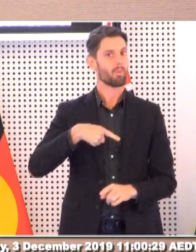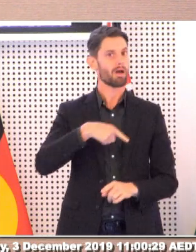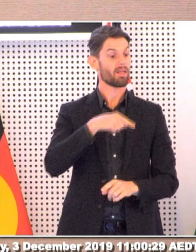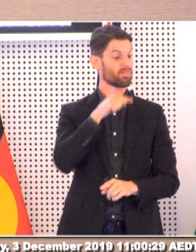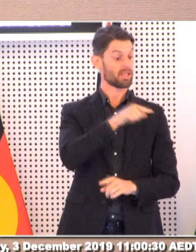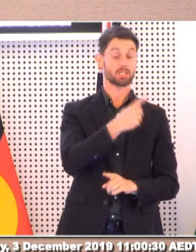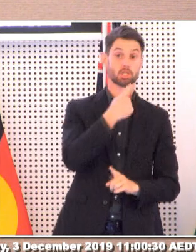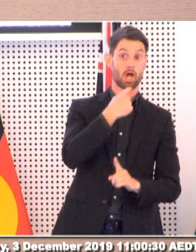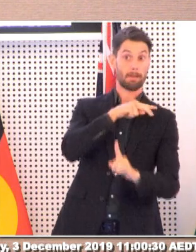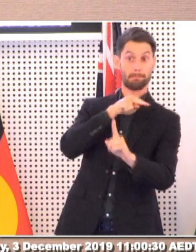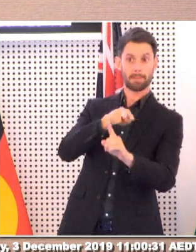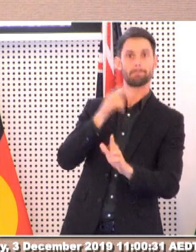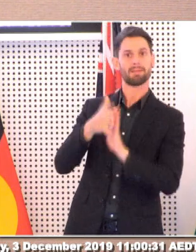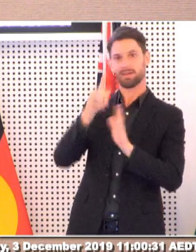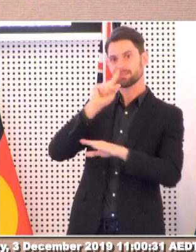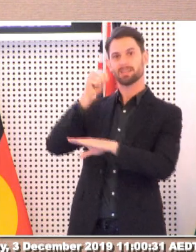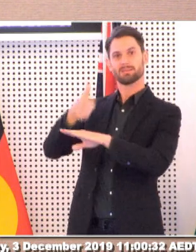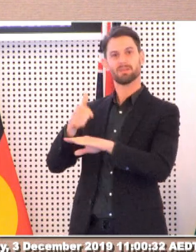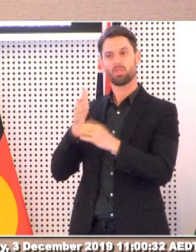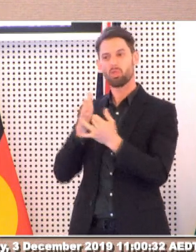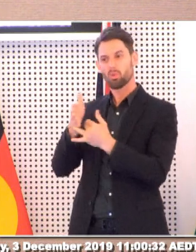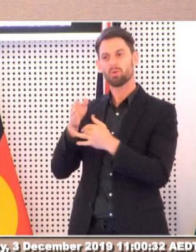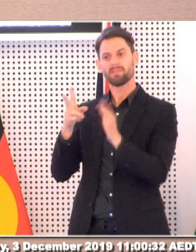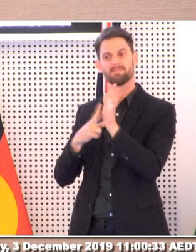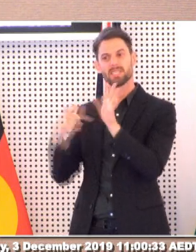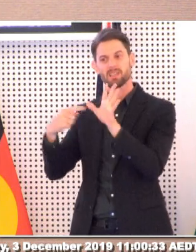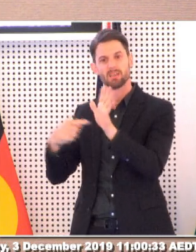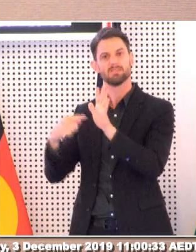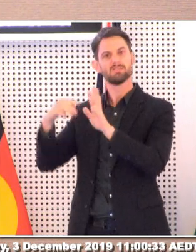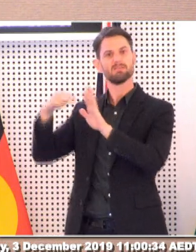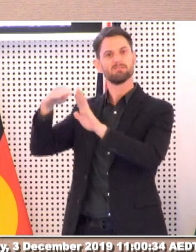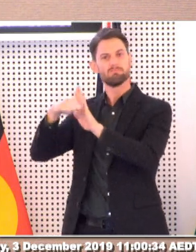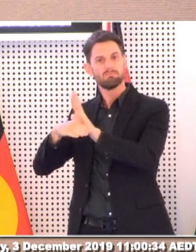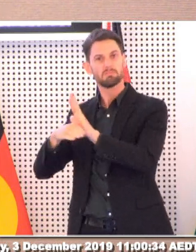allow us to have restrictive practices sit in our Disability Act